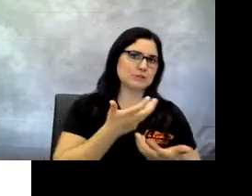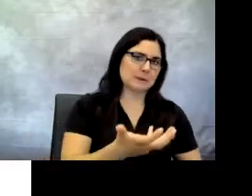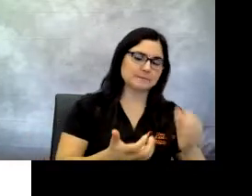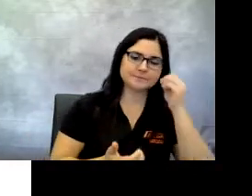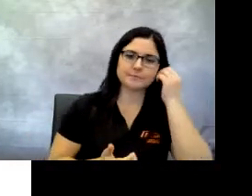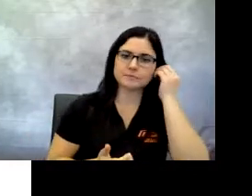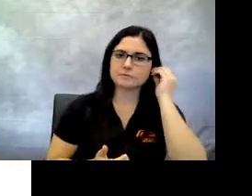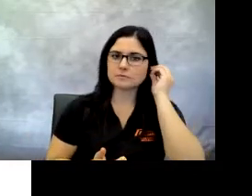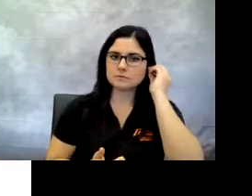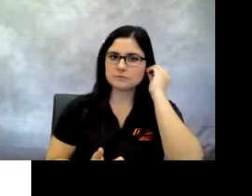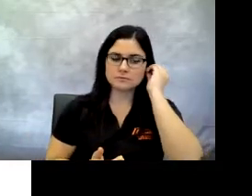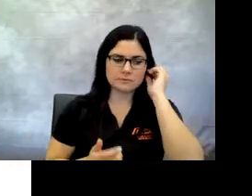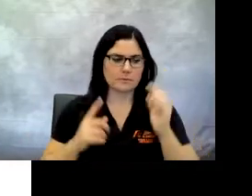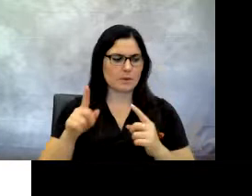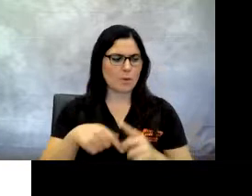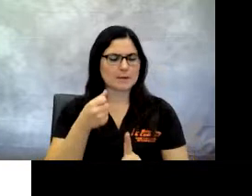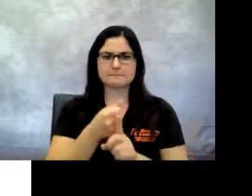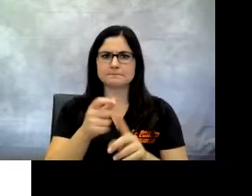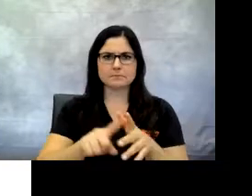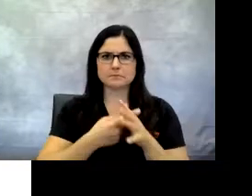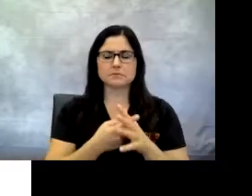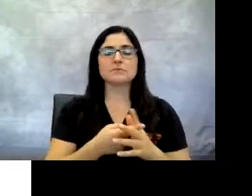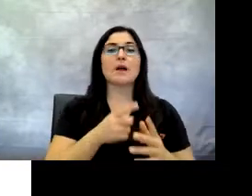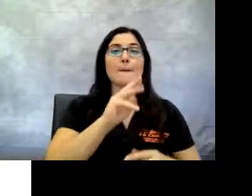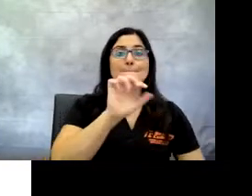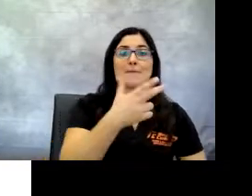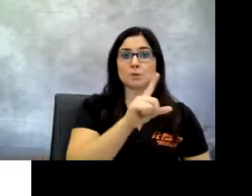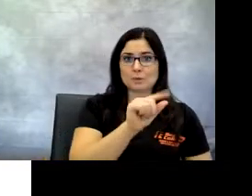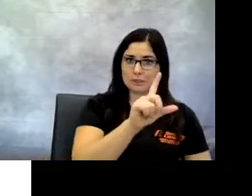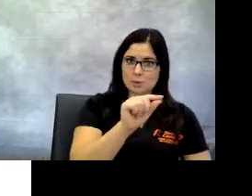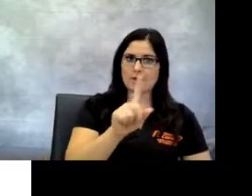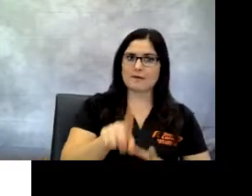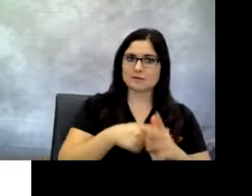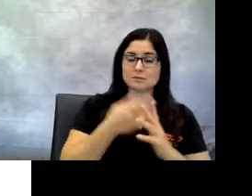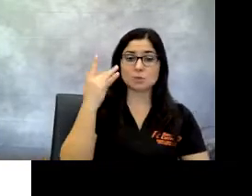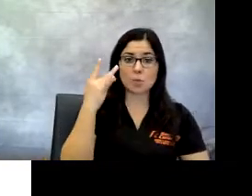Pretty much at the beginning of the COVID 19 pandemic due to the widespread use